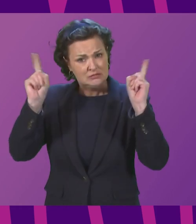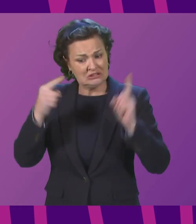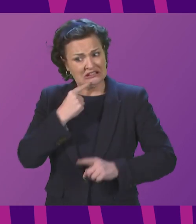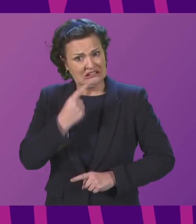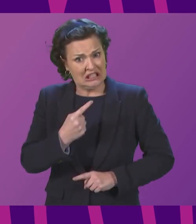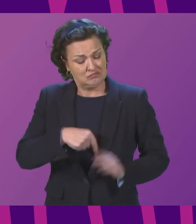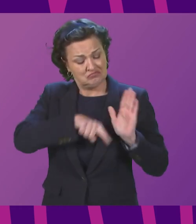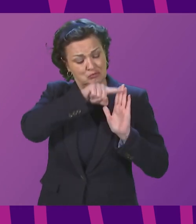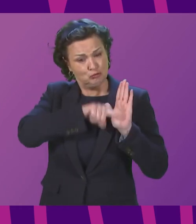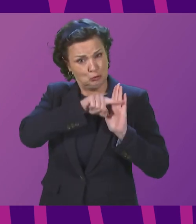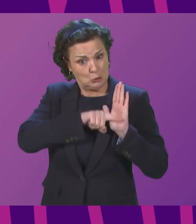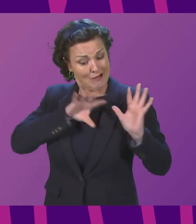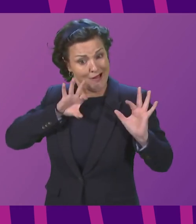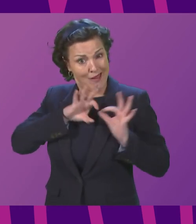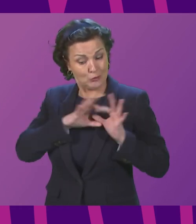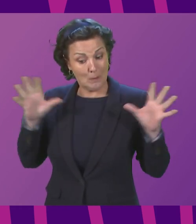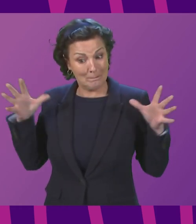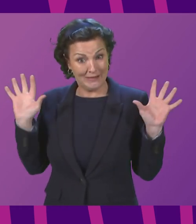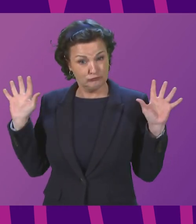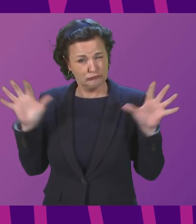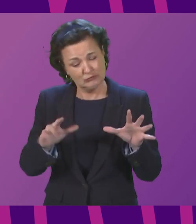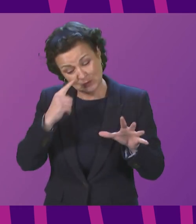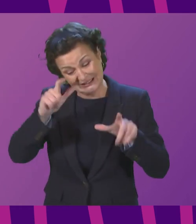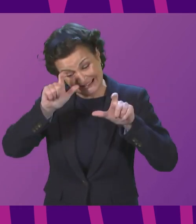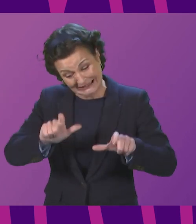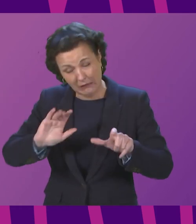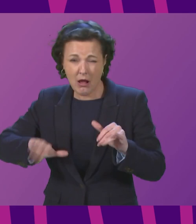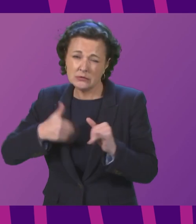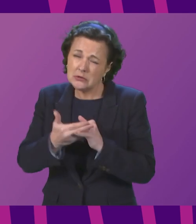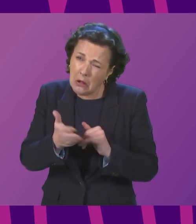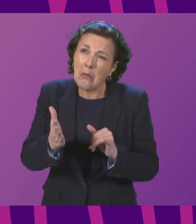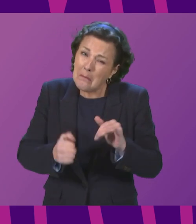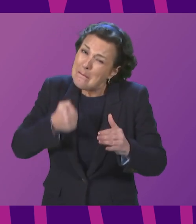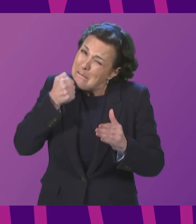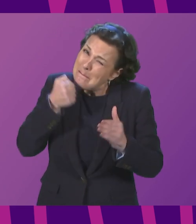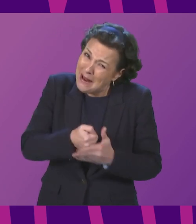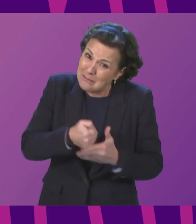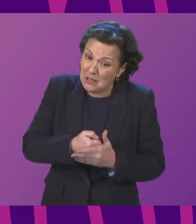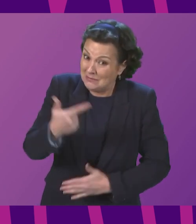on large gatherings will remain in place until at least 17 January. That is perilously close